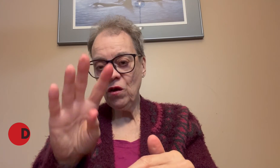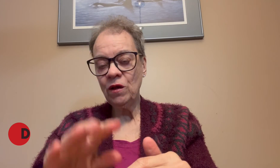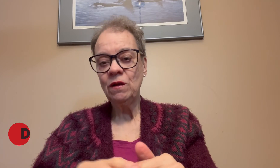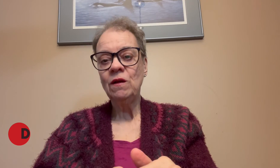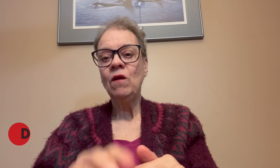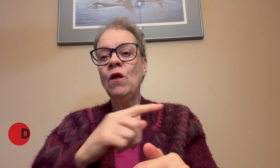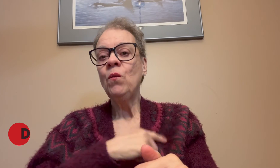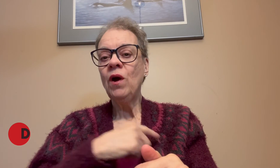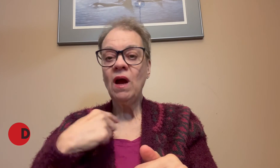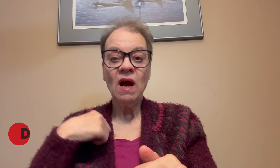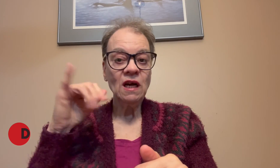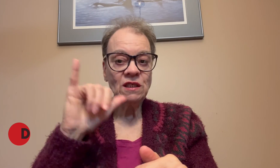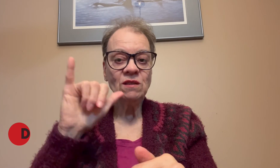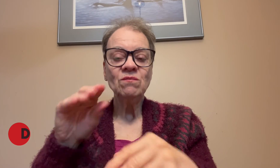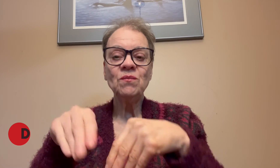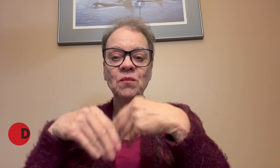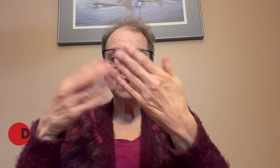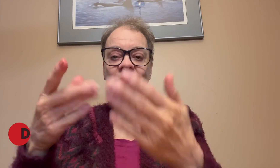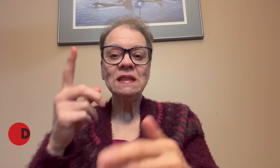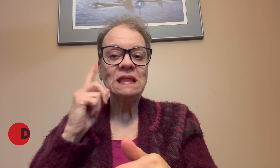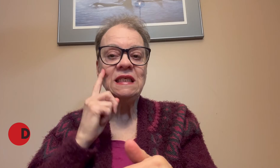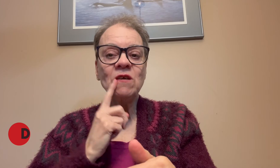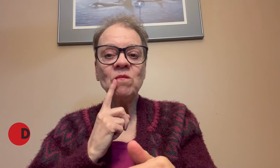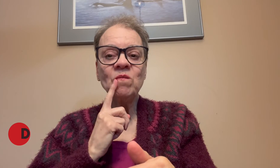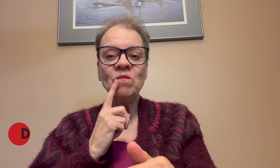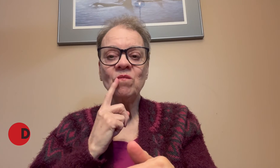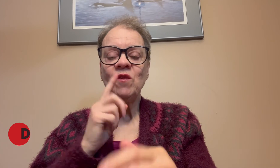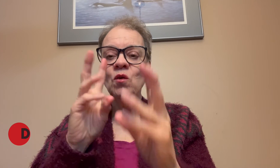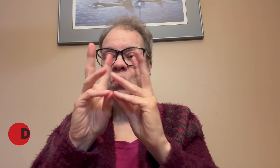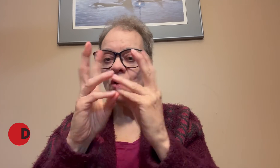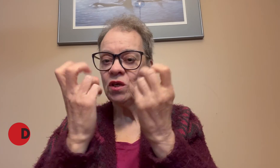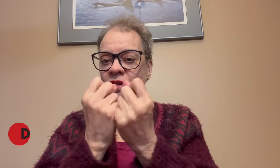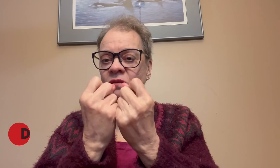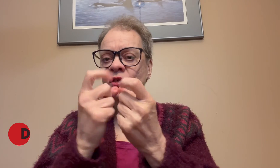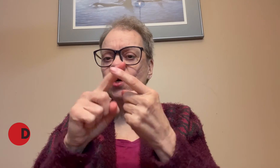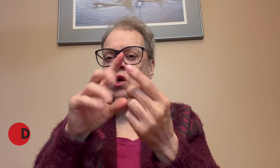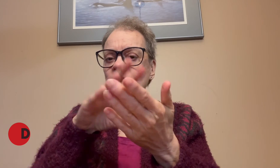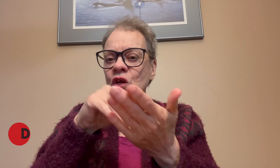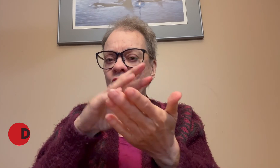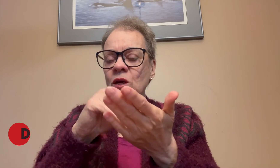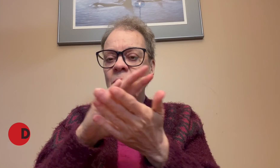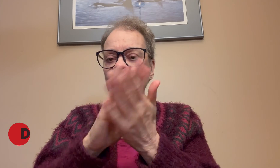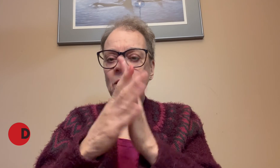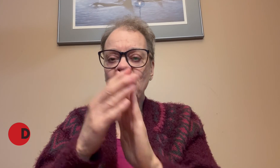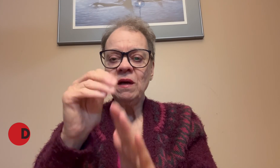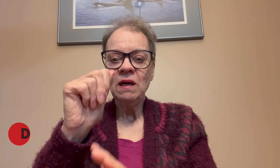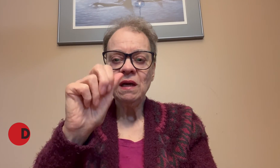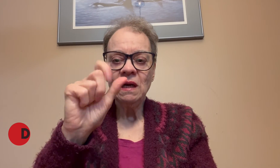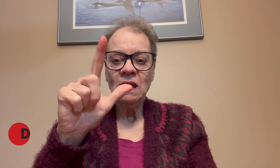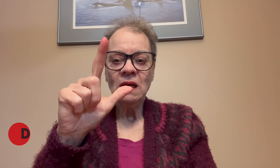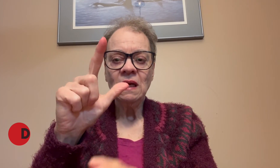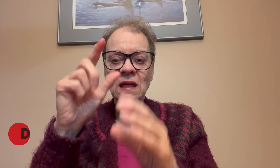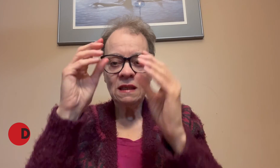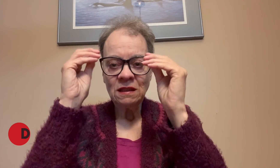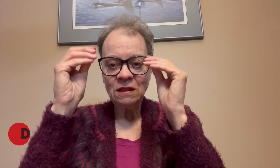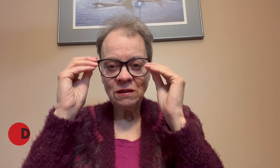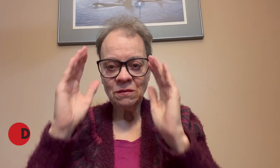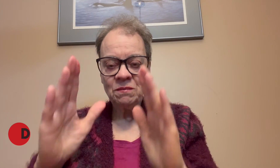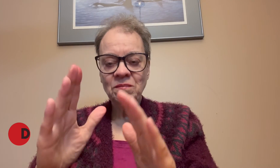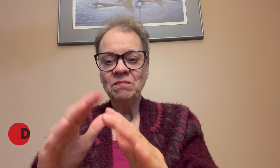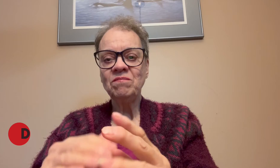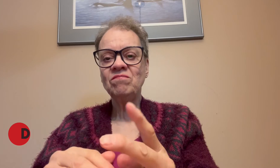We also provide Deaf workshops to learn about ASL teaching,